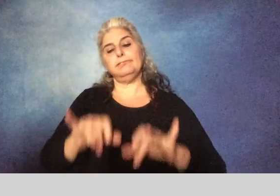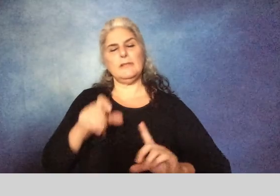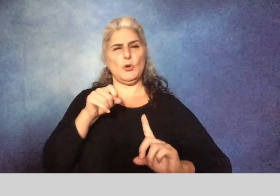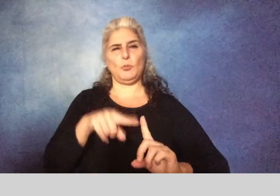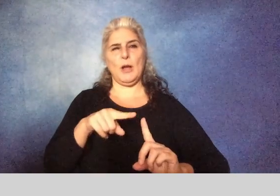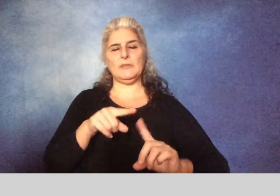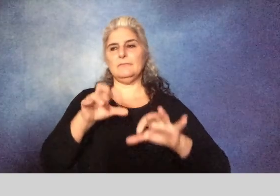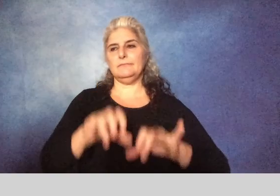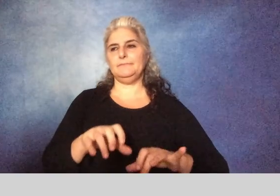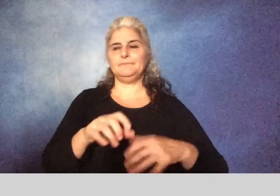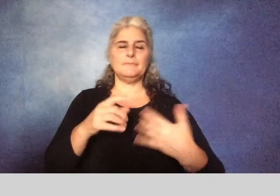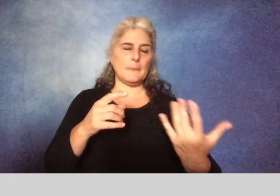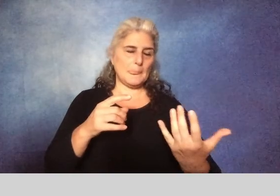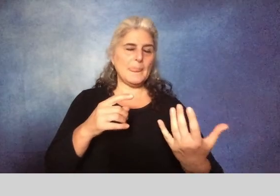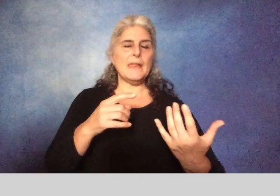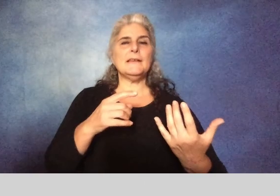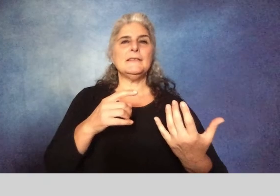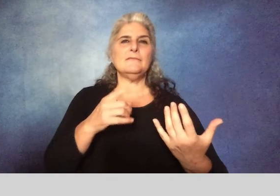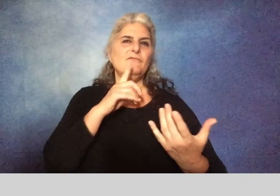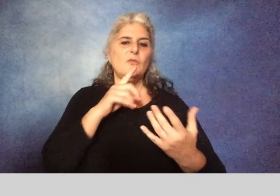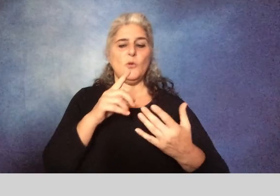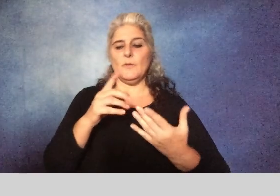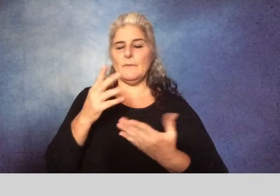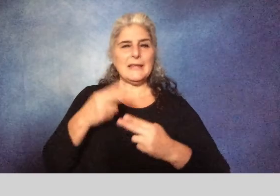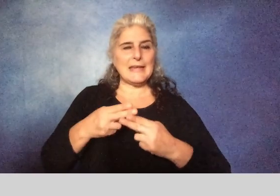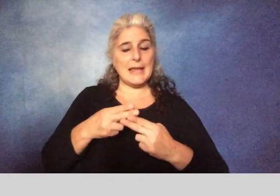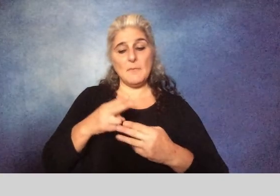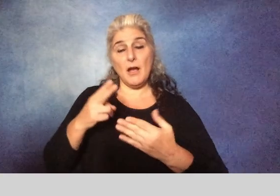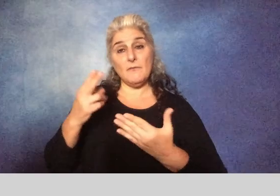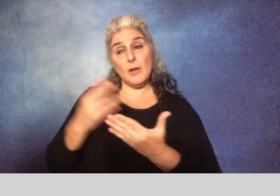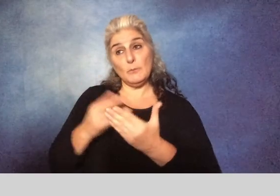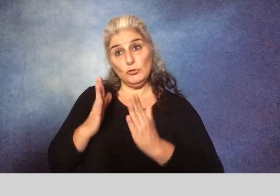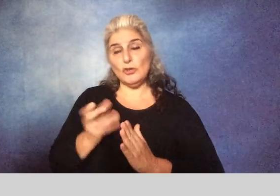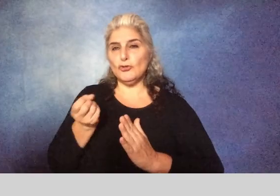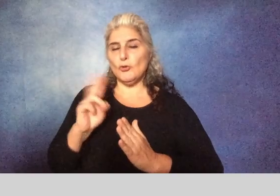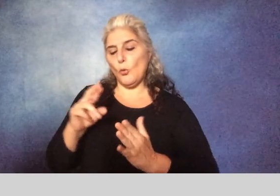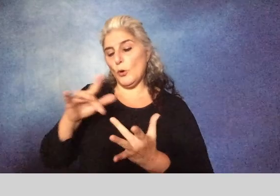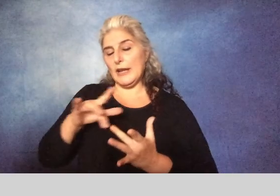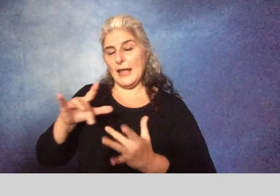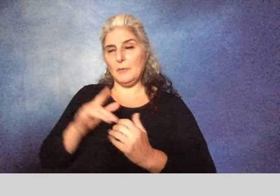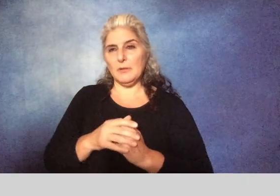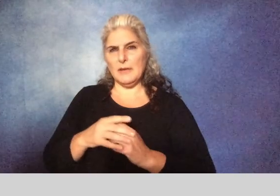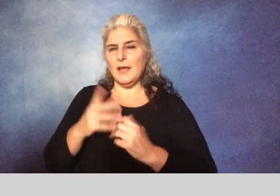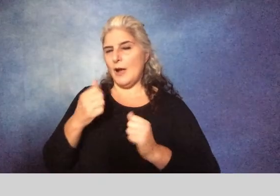I'll enter in Janelle Monae's "Dirty Computer" to visualize the recommendations that we saw in a previous slide.